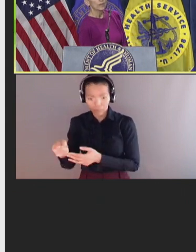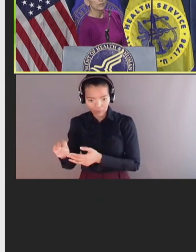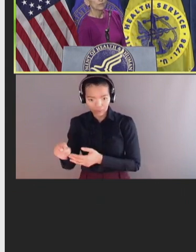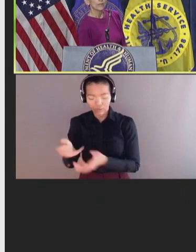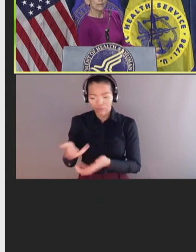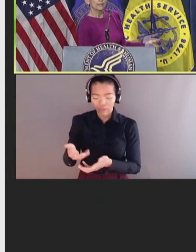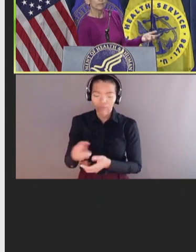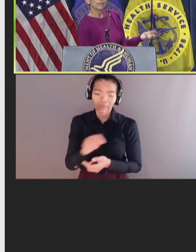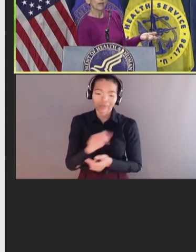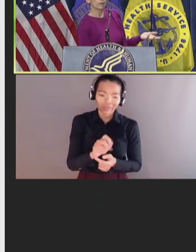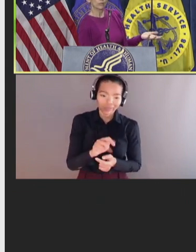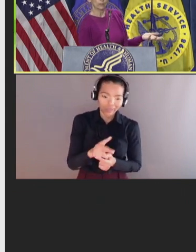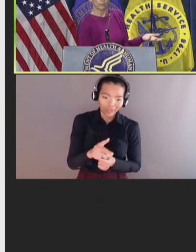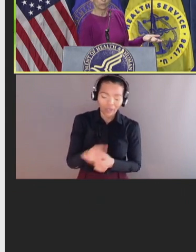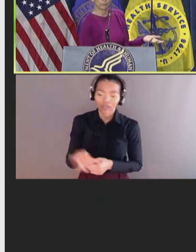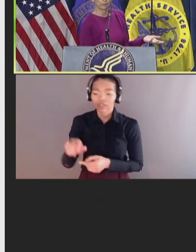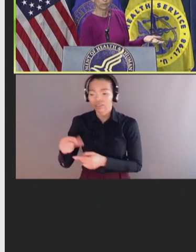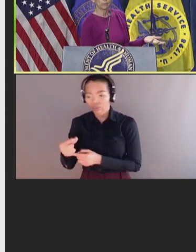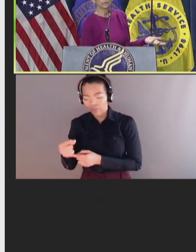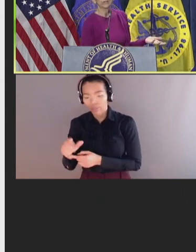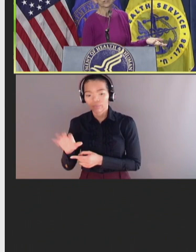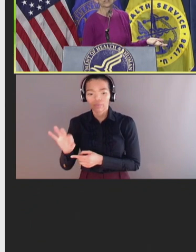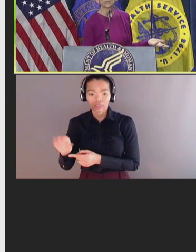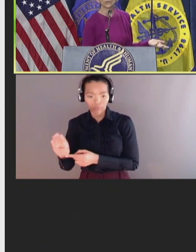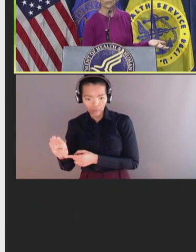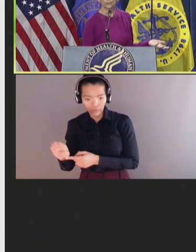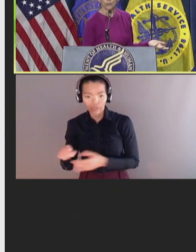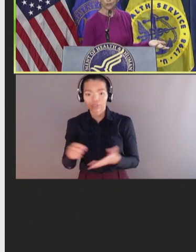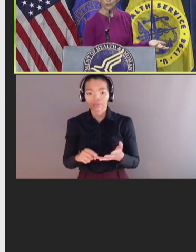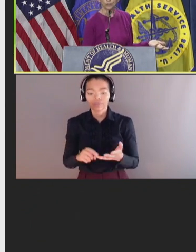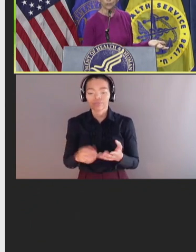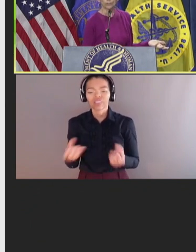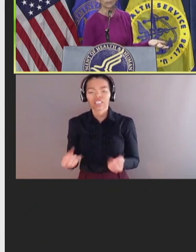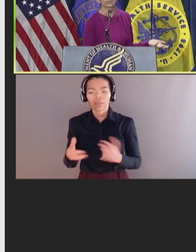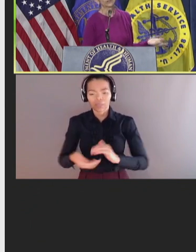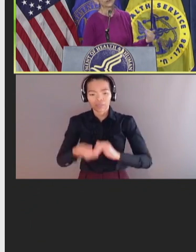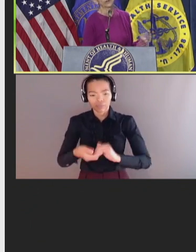So, then there's the outcome. That's what we actually want to measure. But it's a lot harder